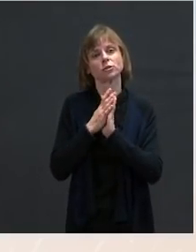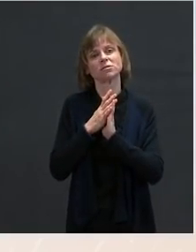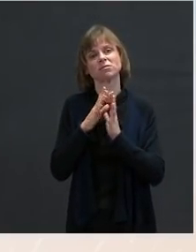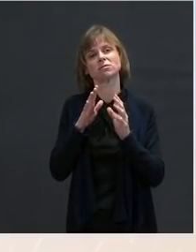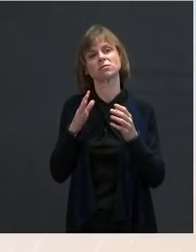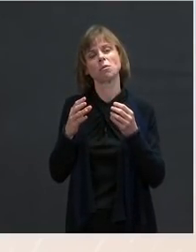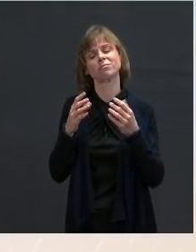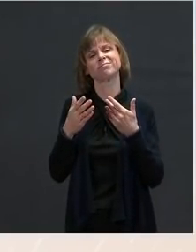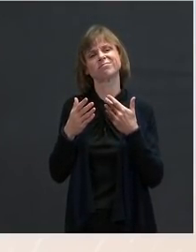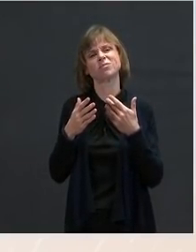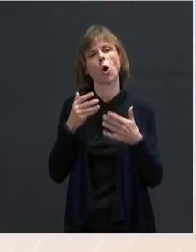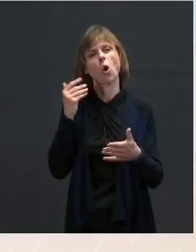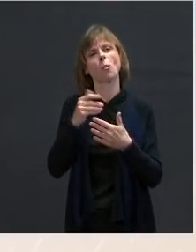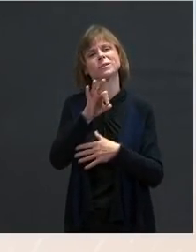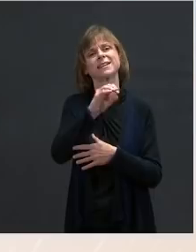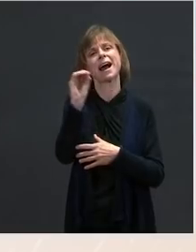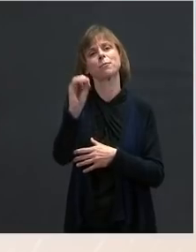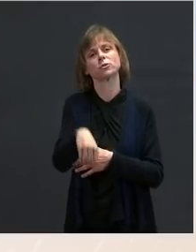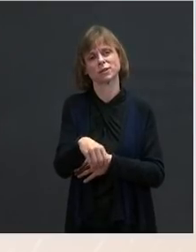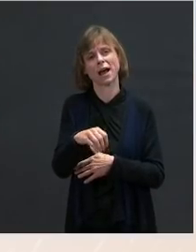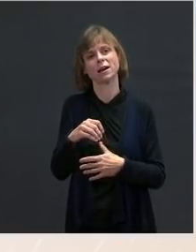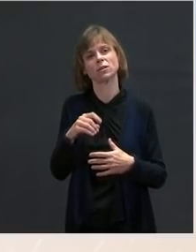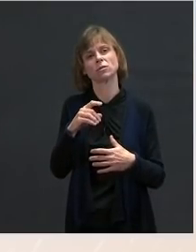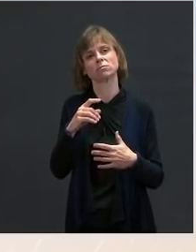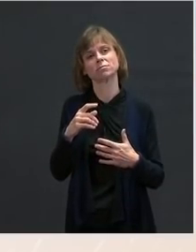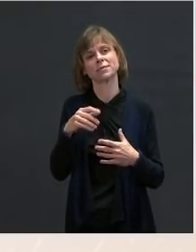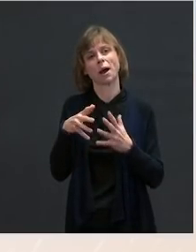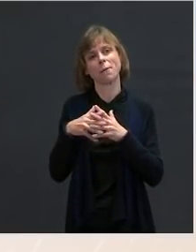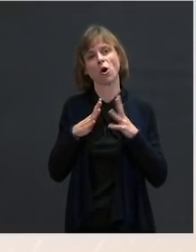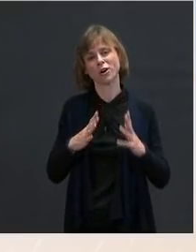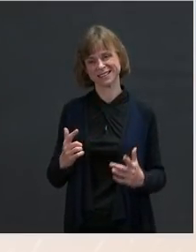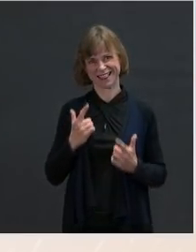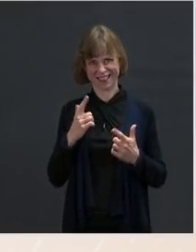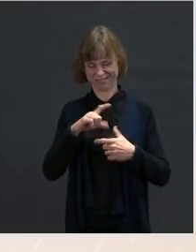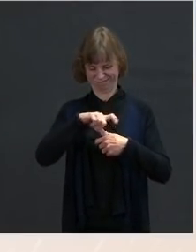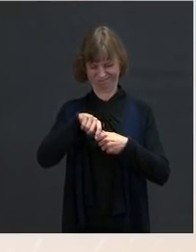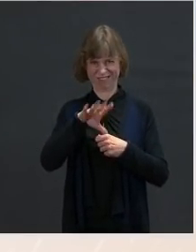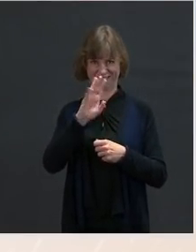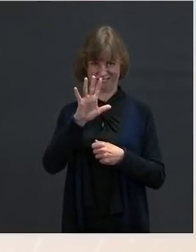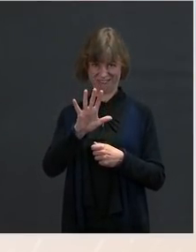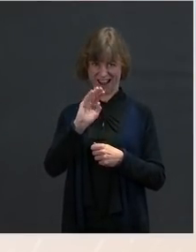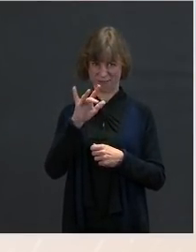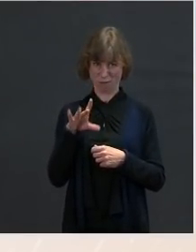live within five miles of a pharmacy. That is -- helps -- it helps many. It doesn't help everybody, but that's another place